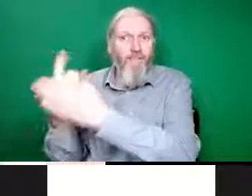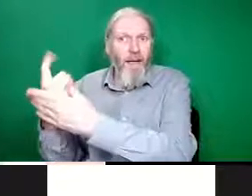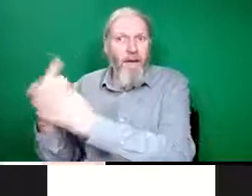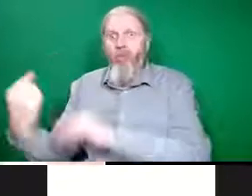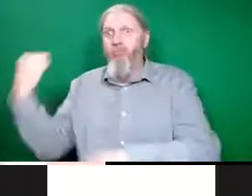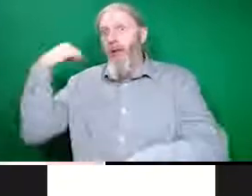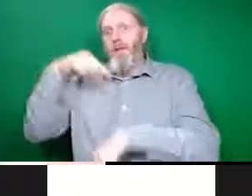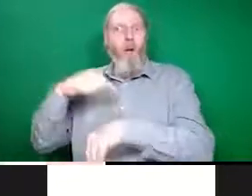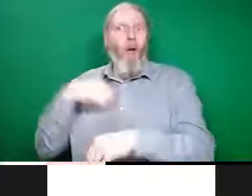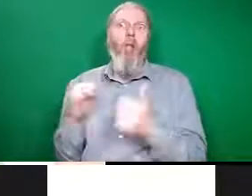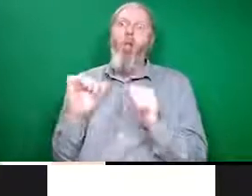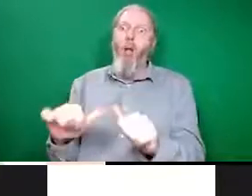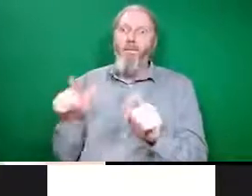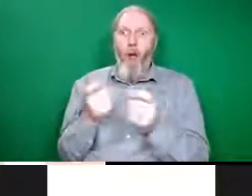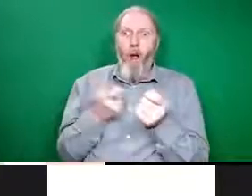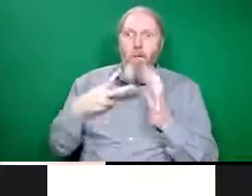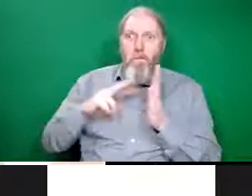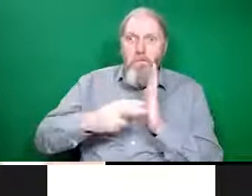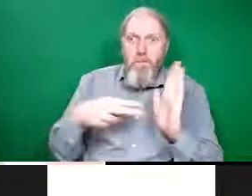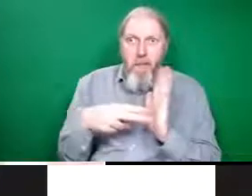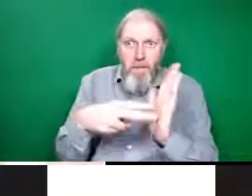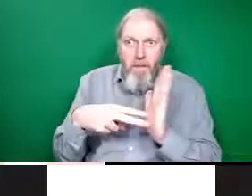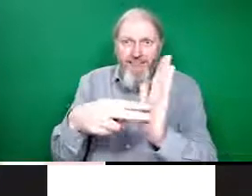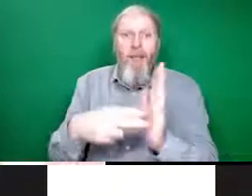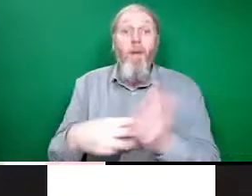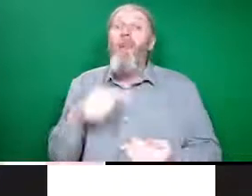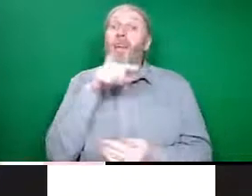space from the high street, an old nightclub, shut down